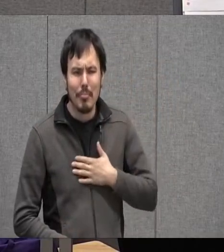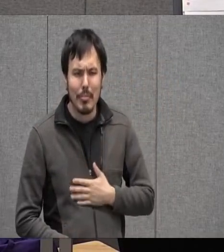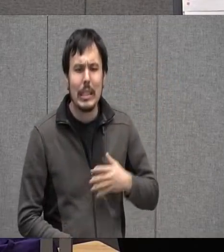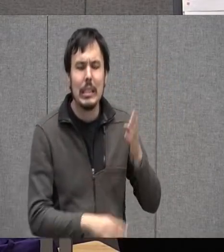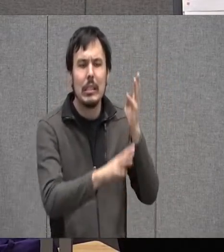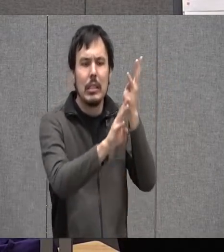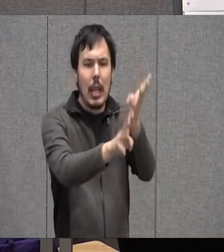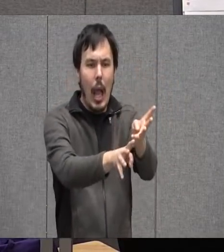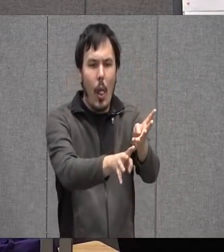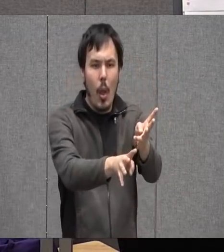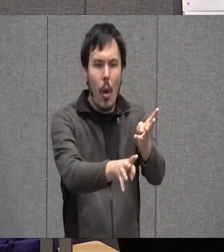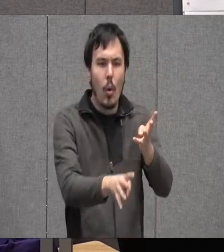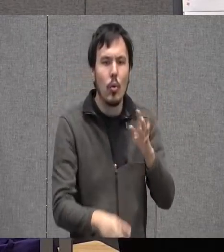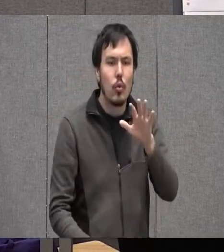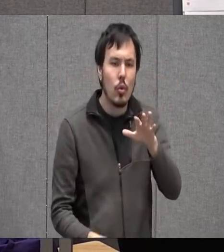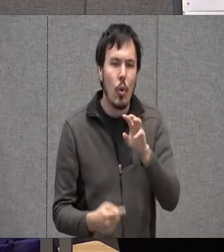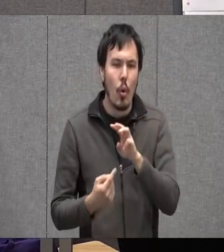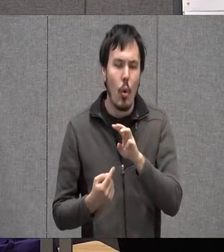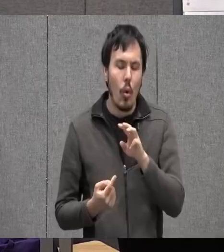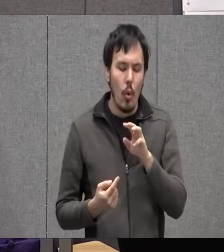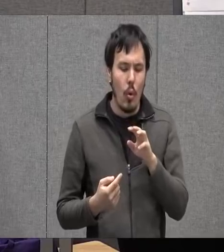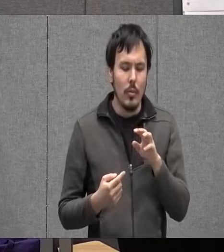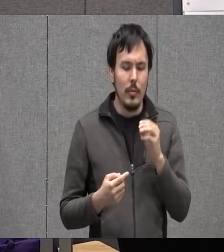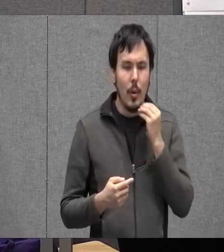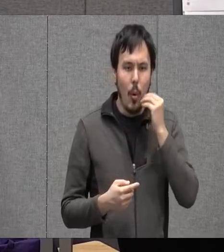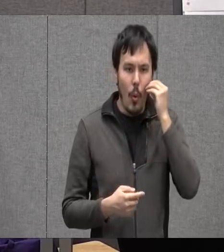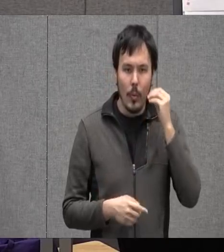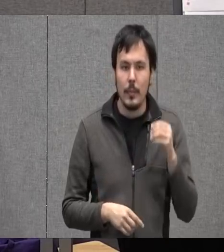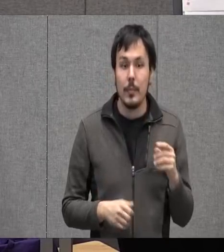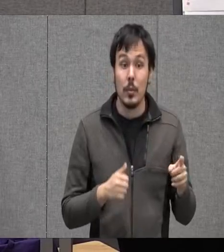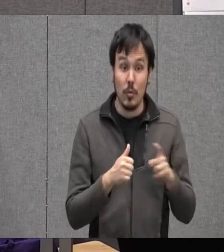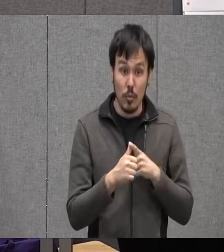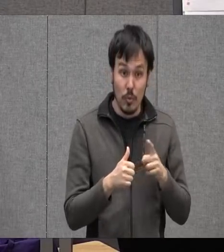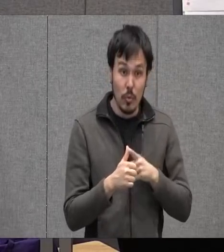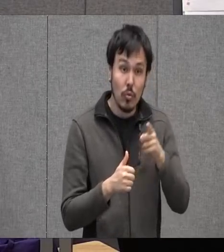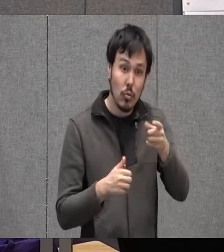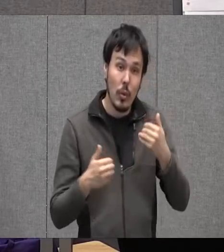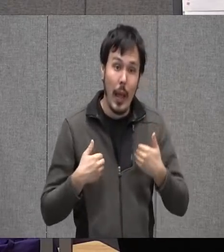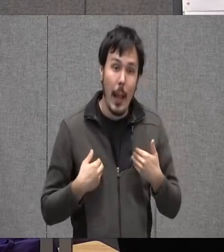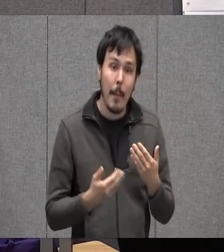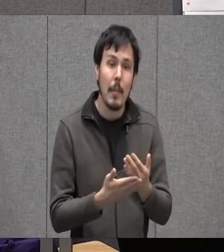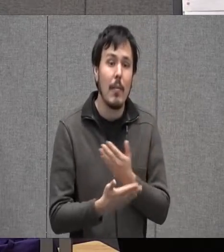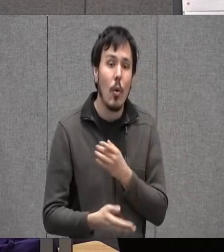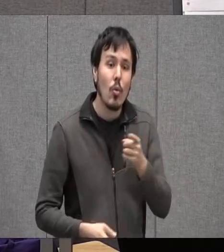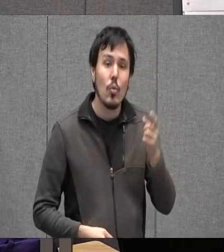can work through them first before you have me show you how my thinking on the answer.